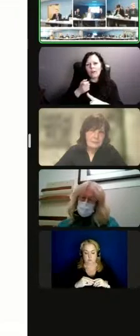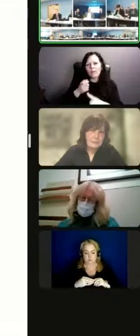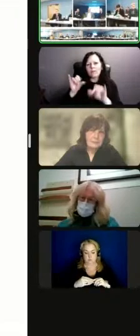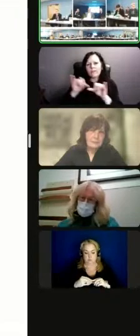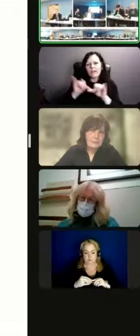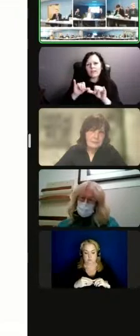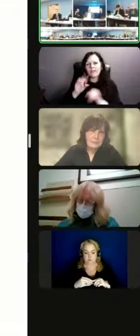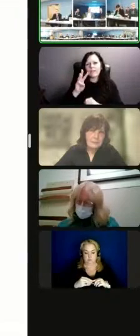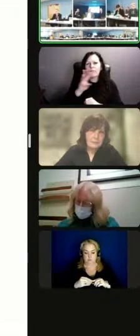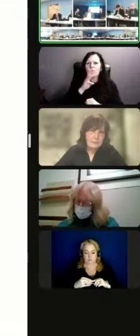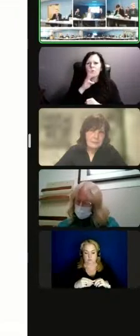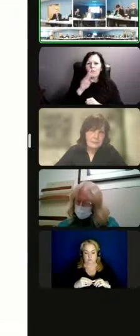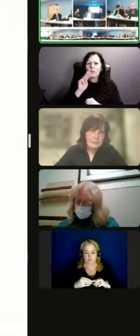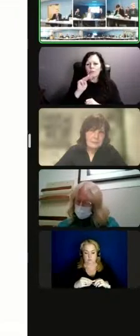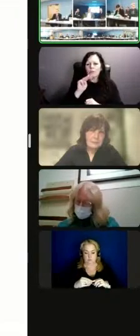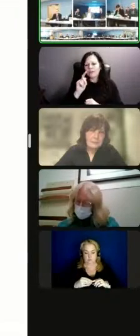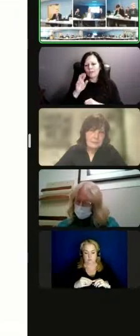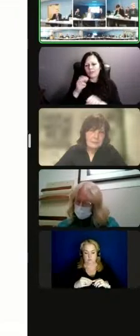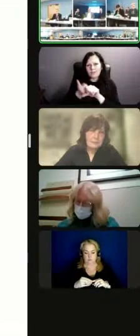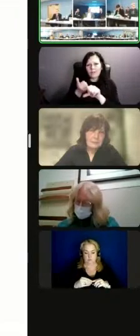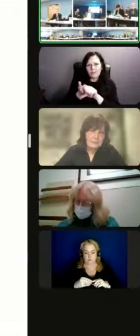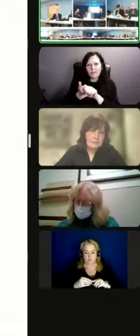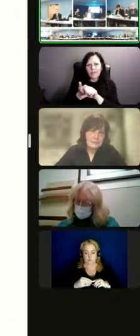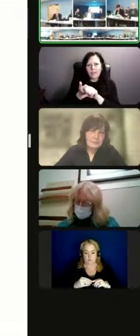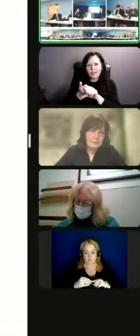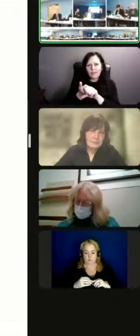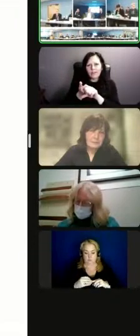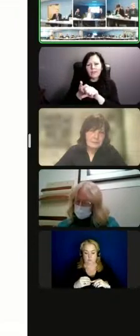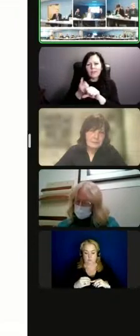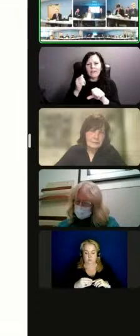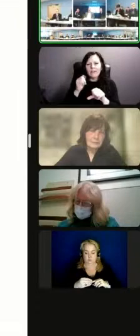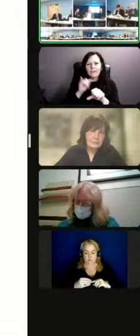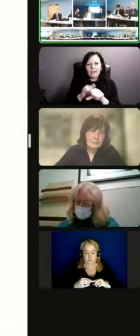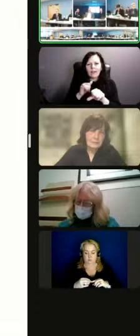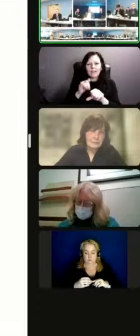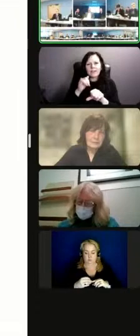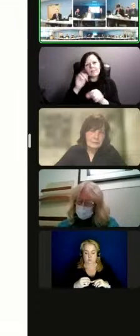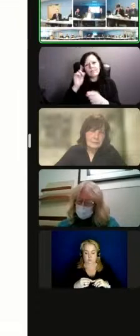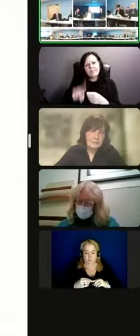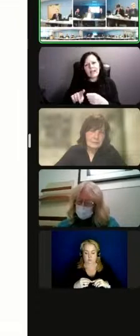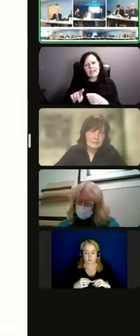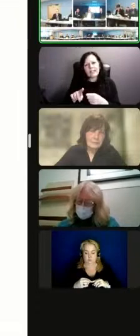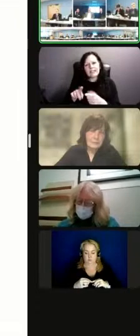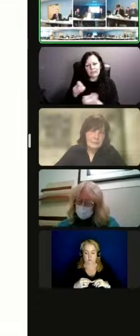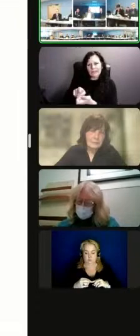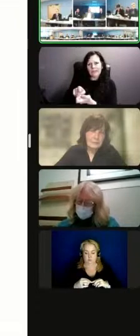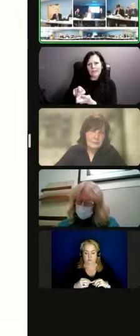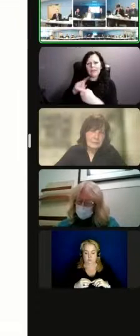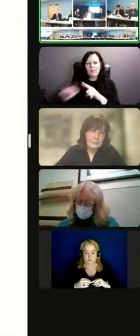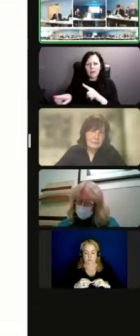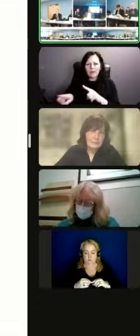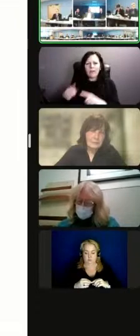OF THE BUILDING. AND THEN FINALLY THIRD CATEGORY CATEGORIES THAT SOME